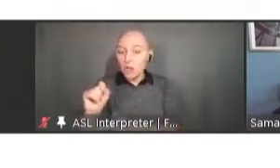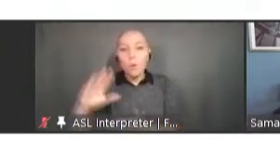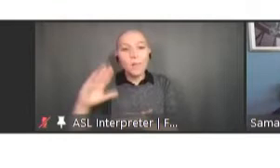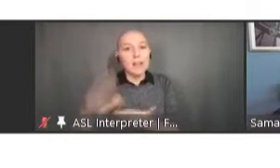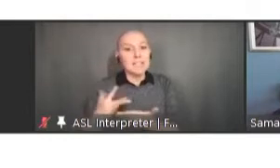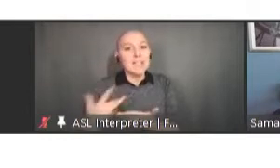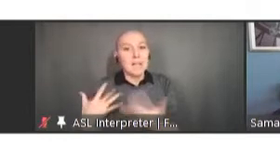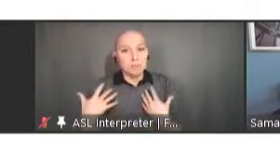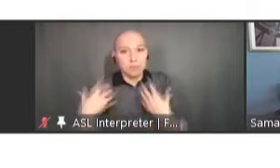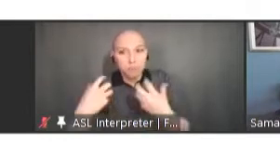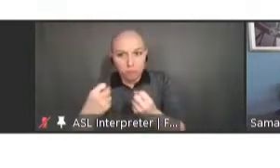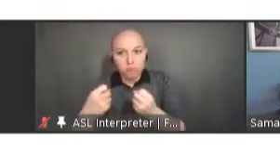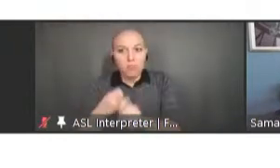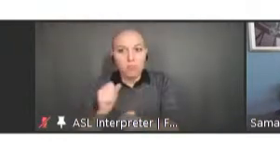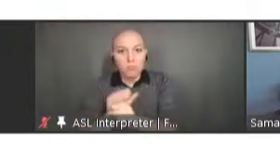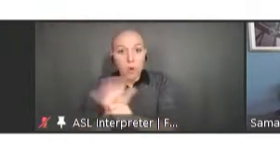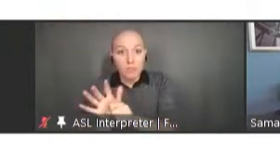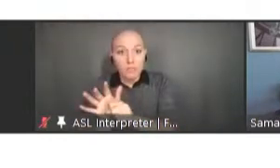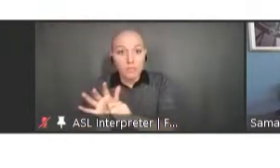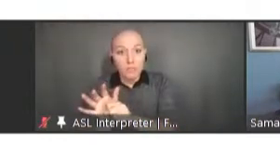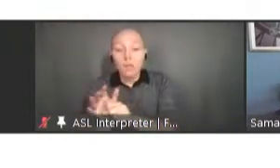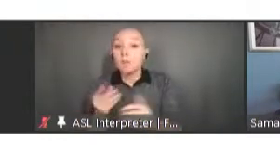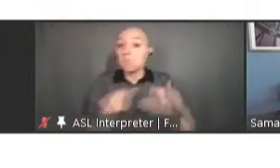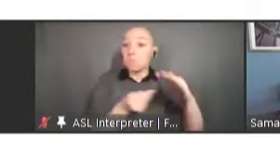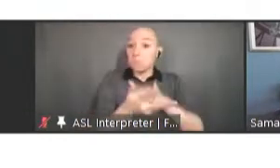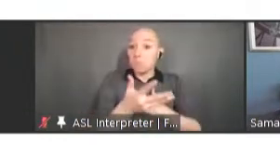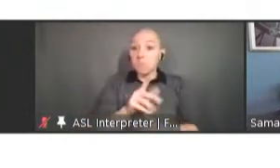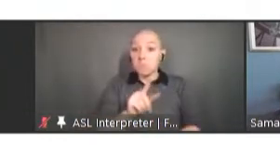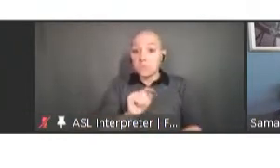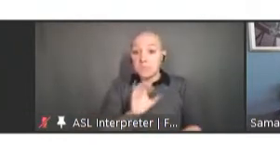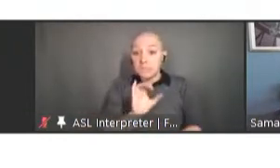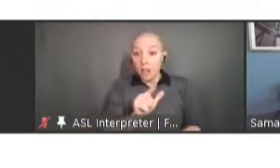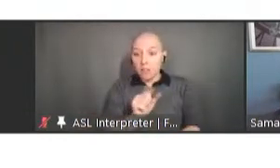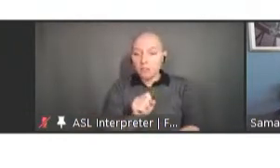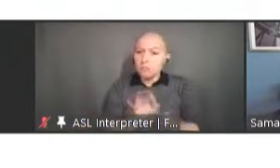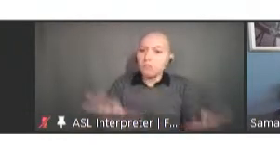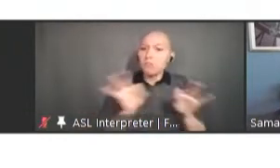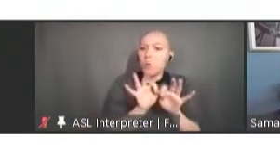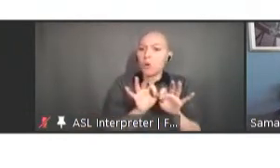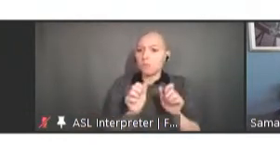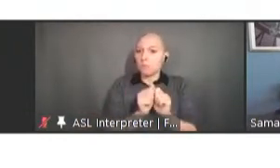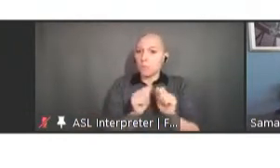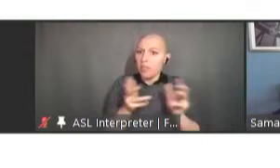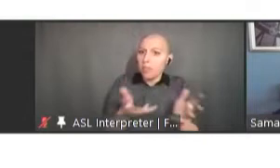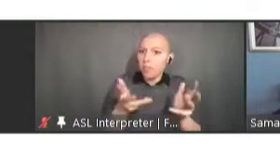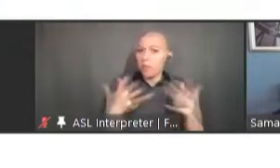role for T cell immunity in facilitating recovery for COVID-19 even in the absence of intact humoral